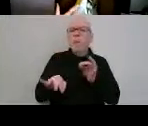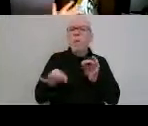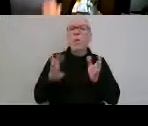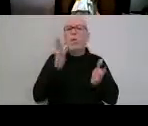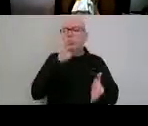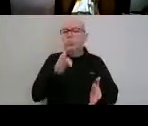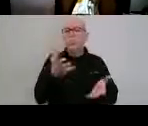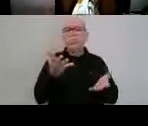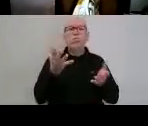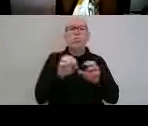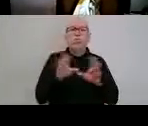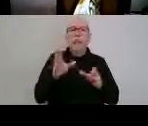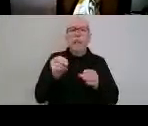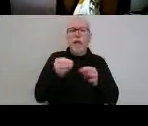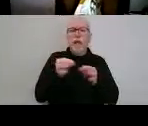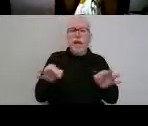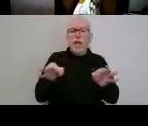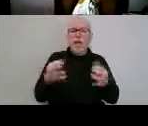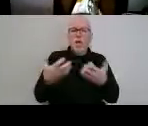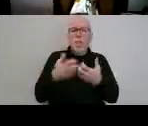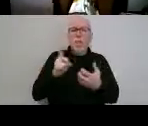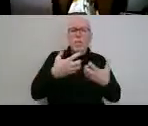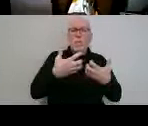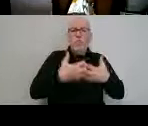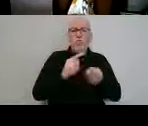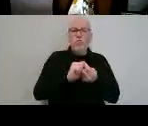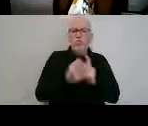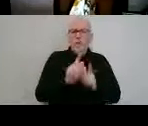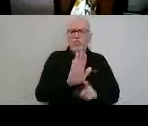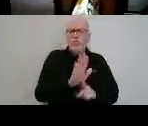And is it in a language combination where machine translation is really strong?